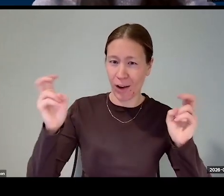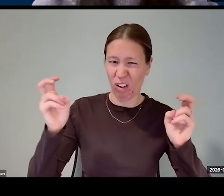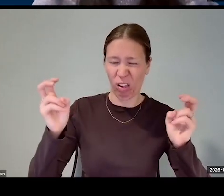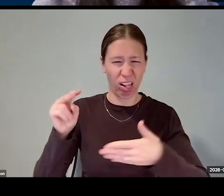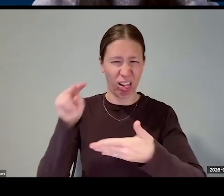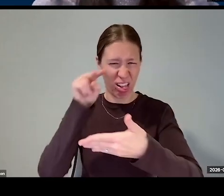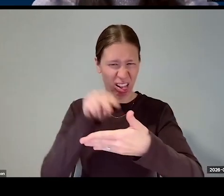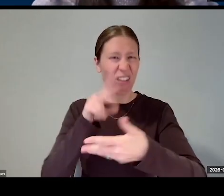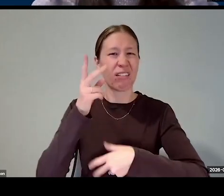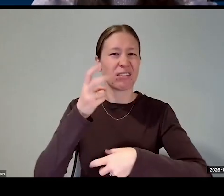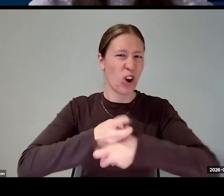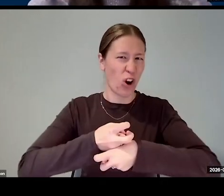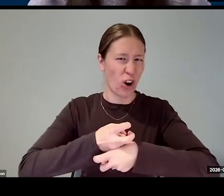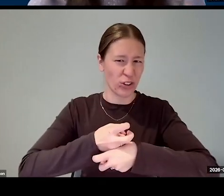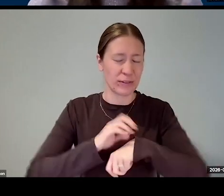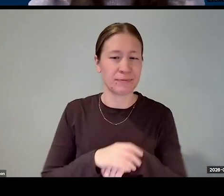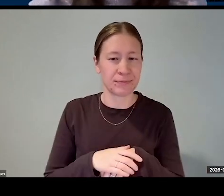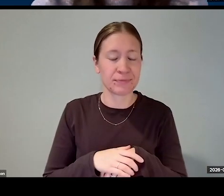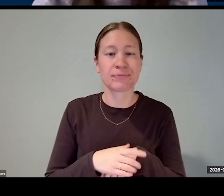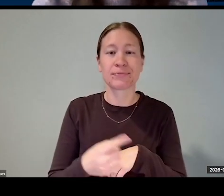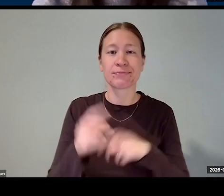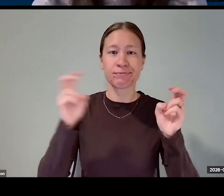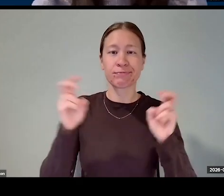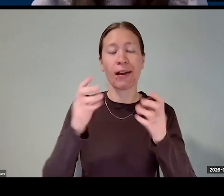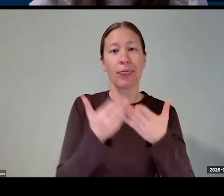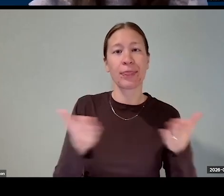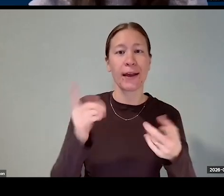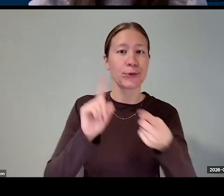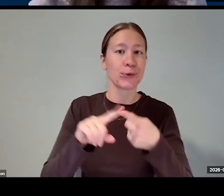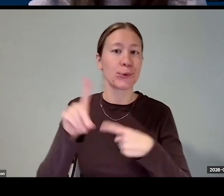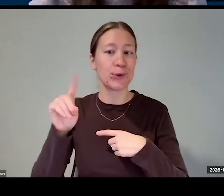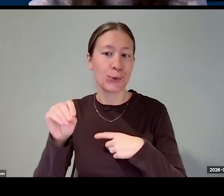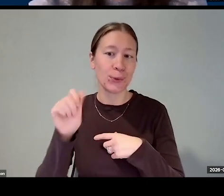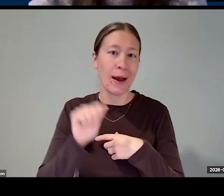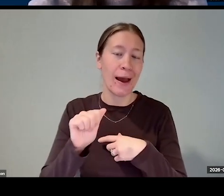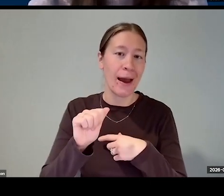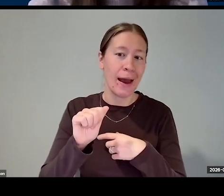It says things to do at U of M but against the image it's not very legible.